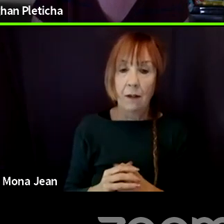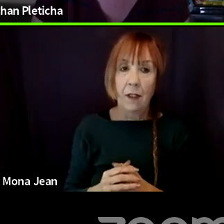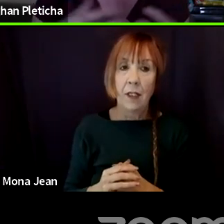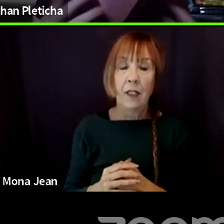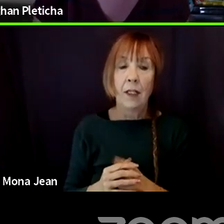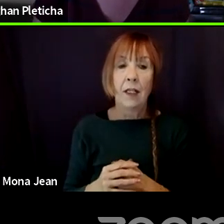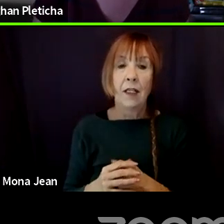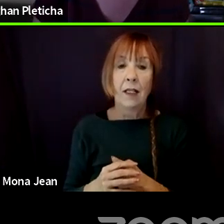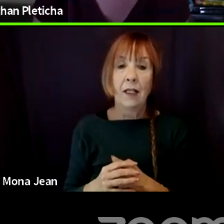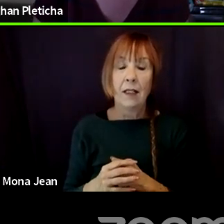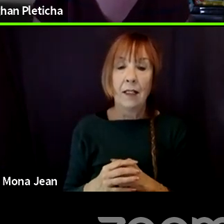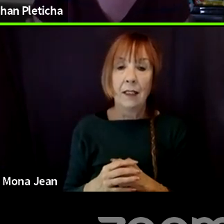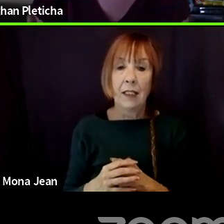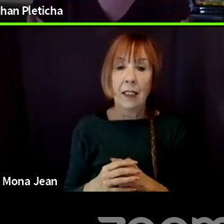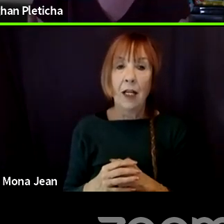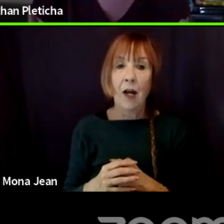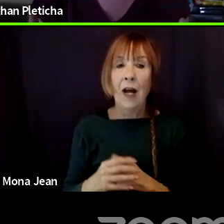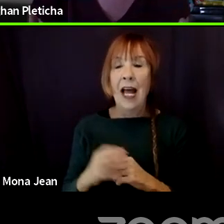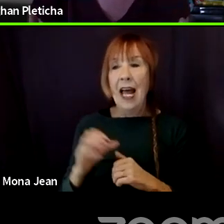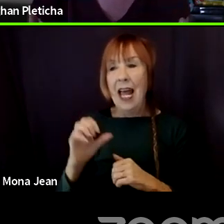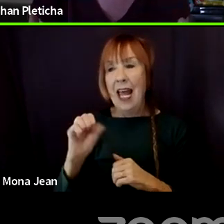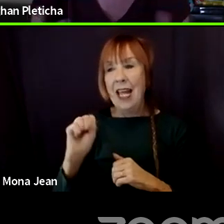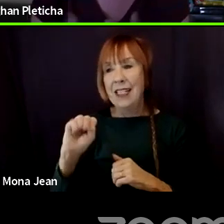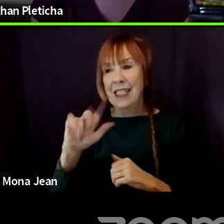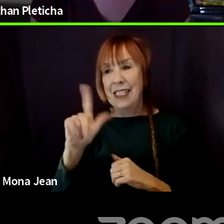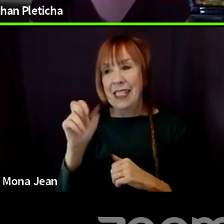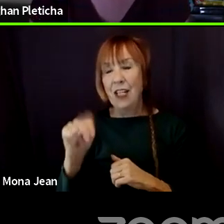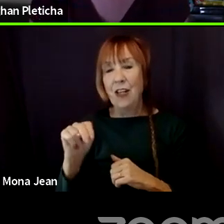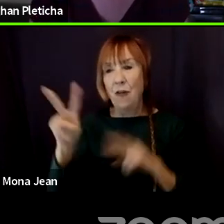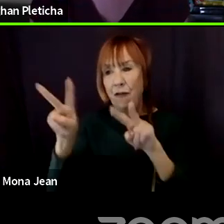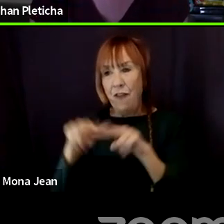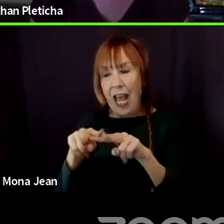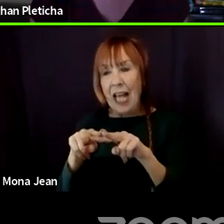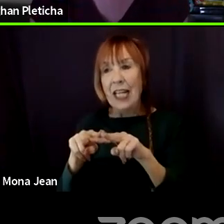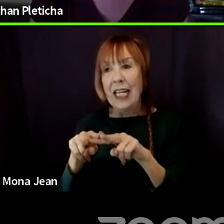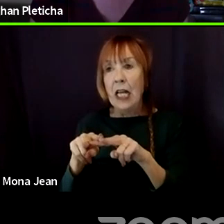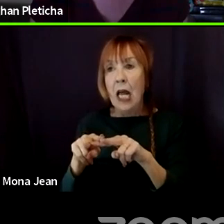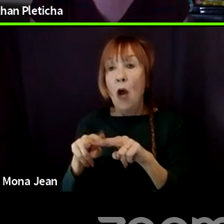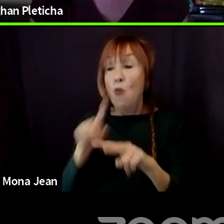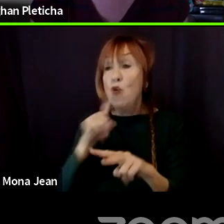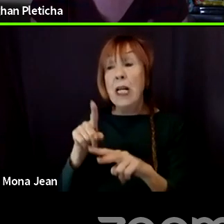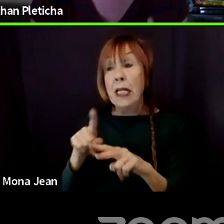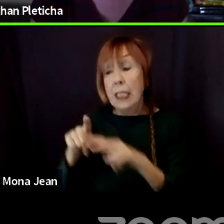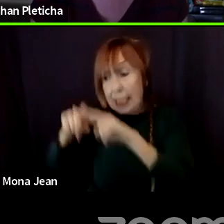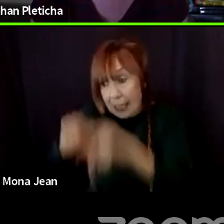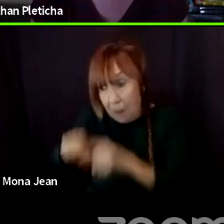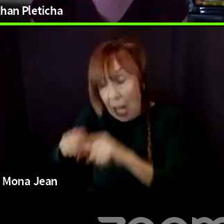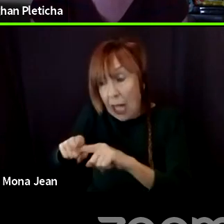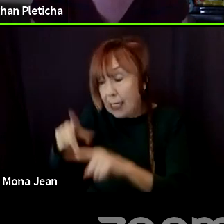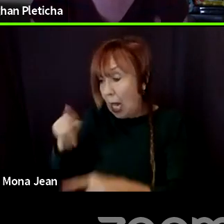that can be so plot driven, improv doesn't work when you have to tell the story in 30 minutes